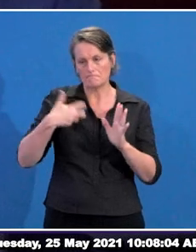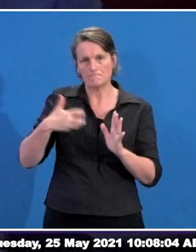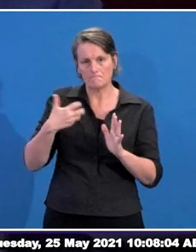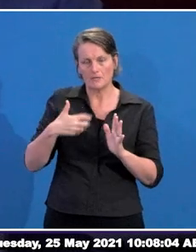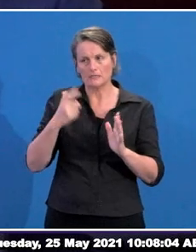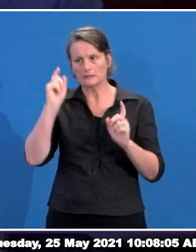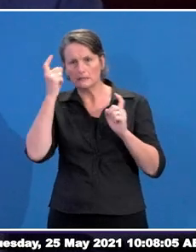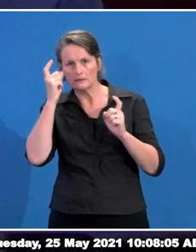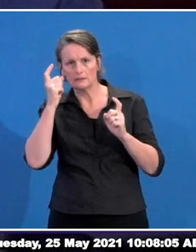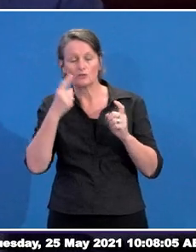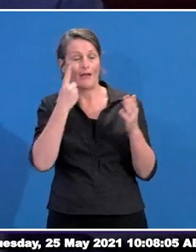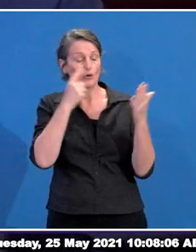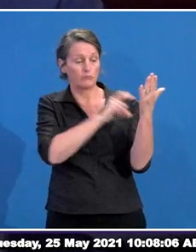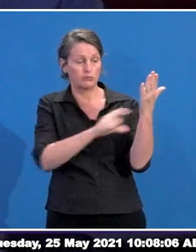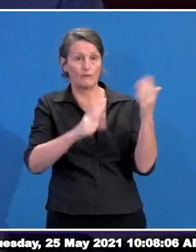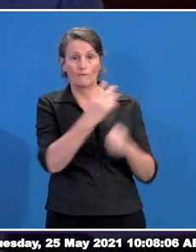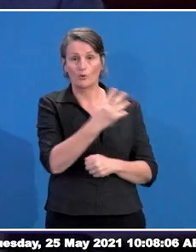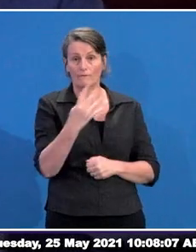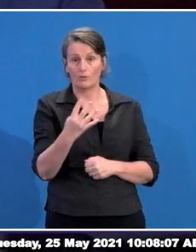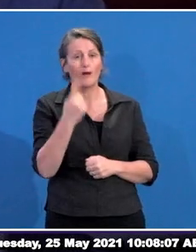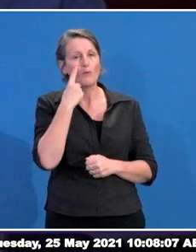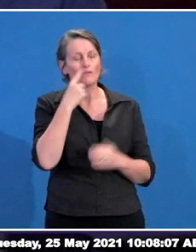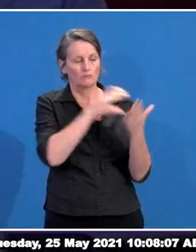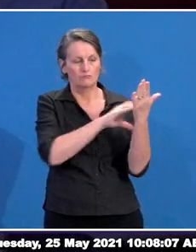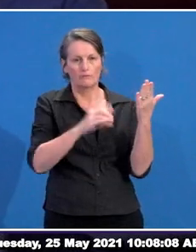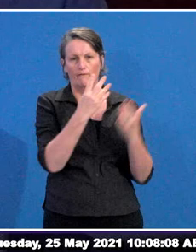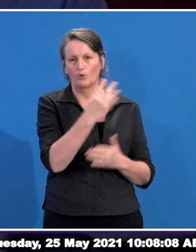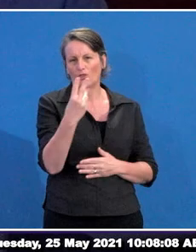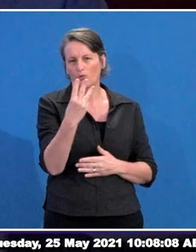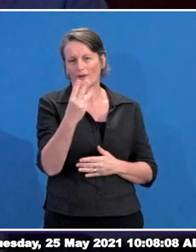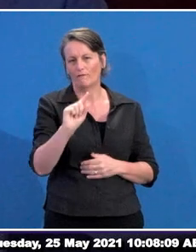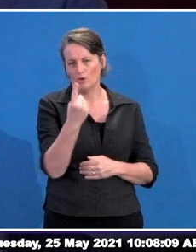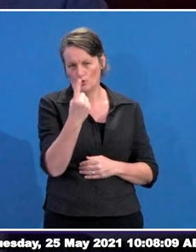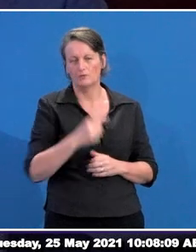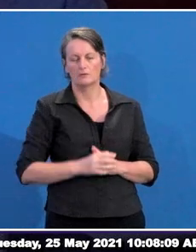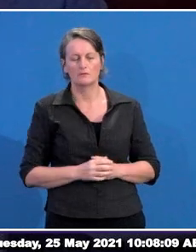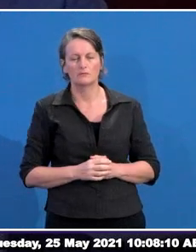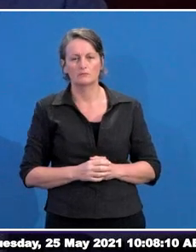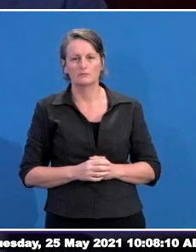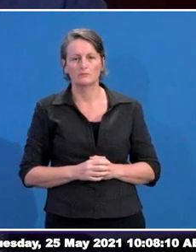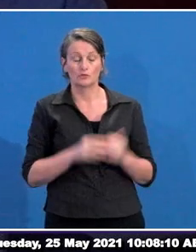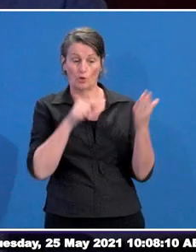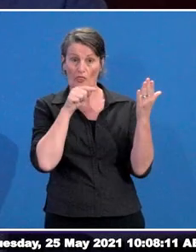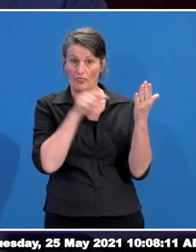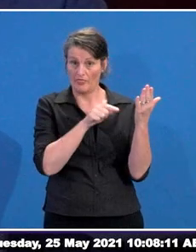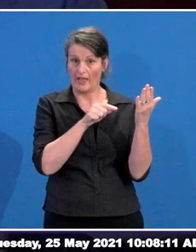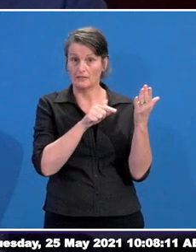Yes. So, let's start with paragraph 43. So, that was an occasion on 10th of October?